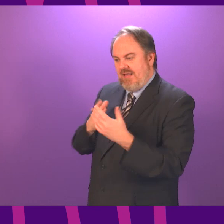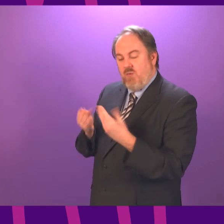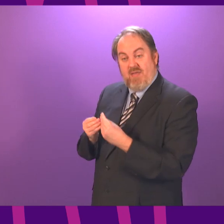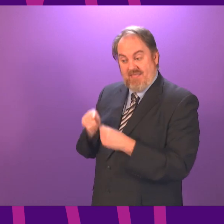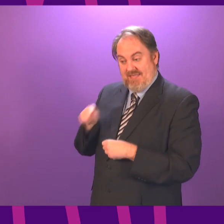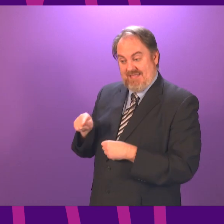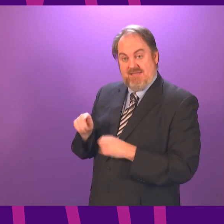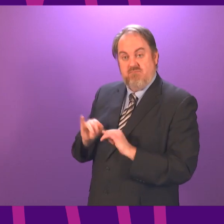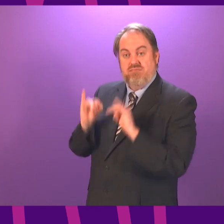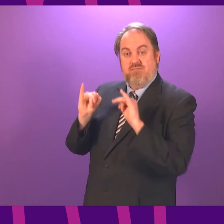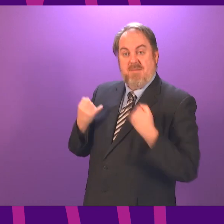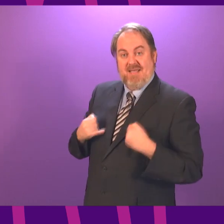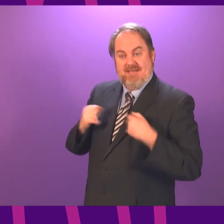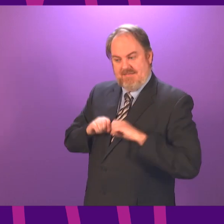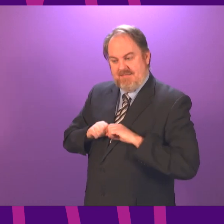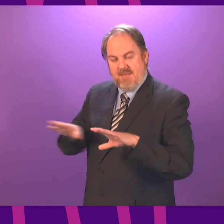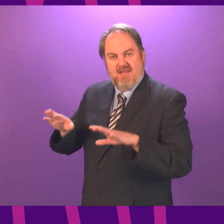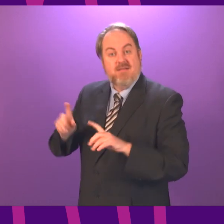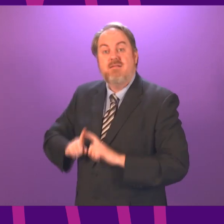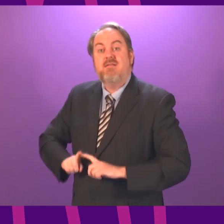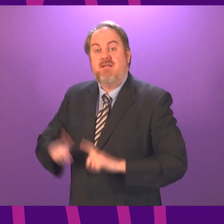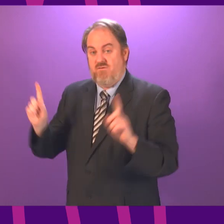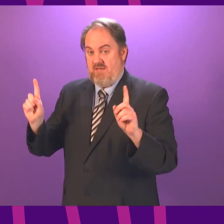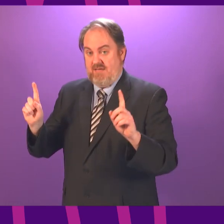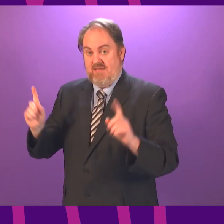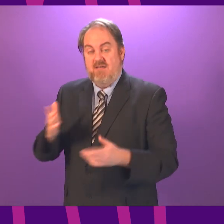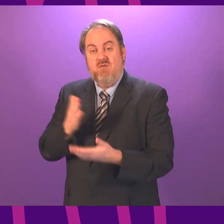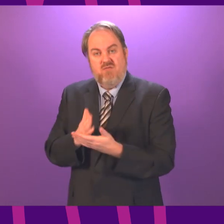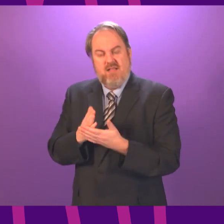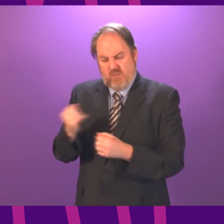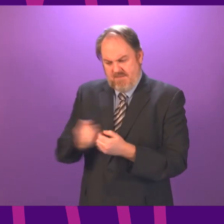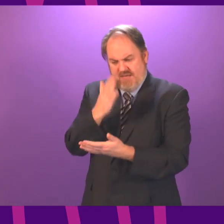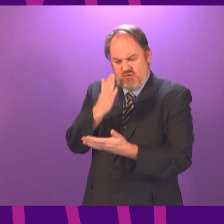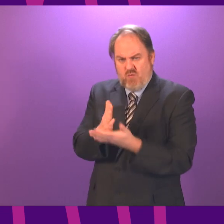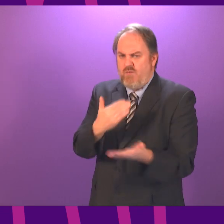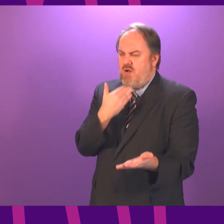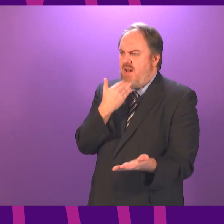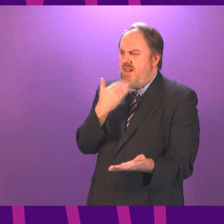We took all those steps and we continue to ensure that we have good and robust supplies